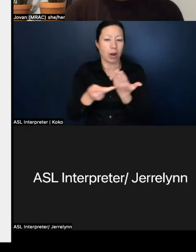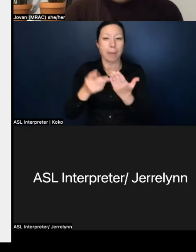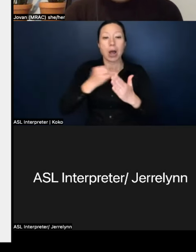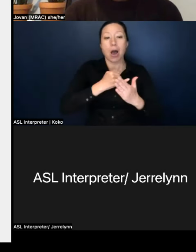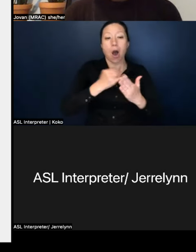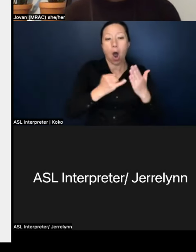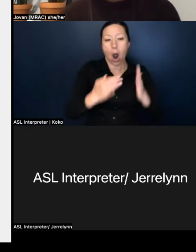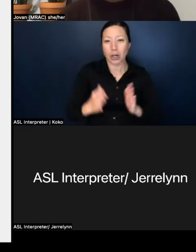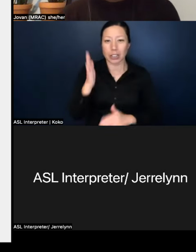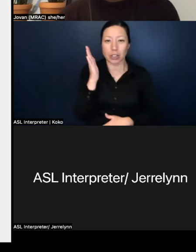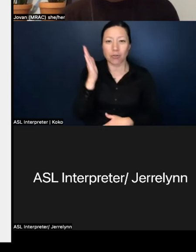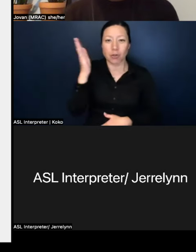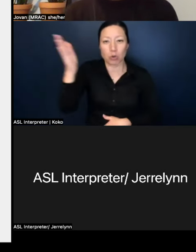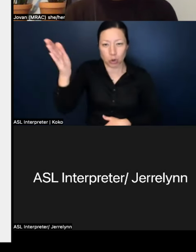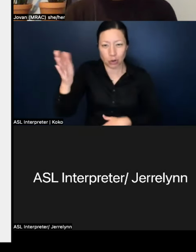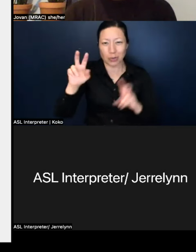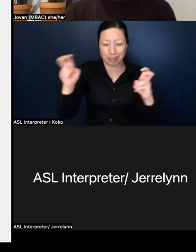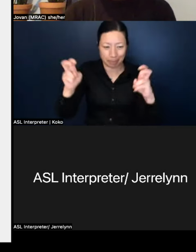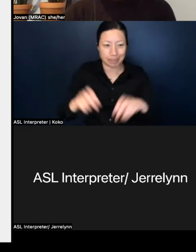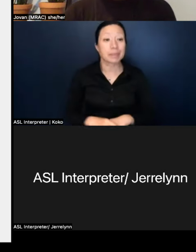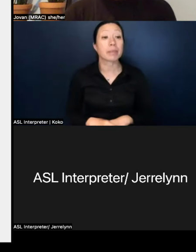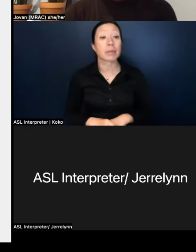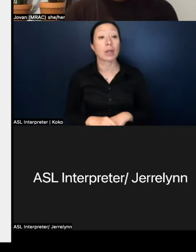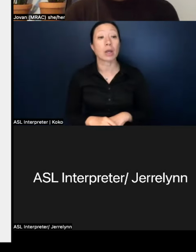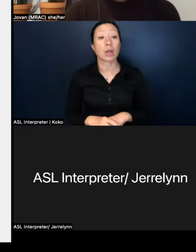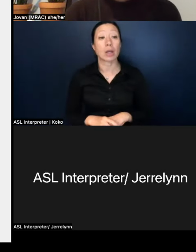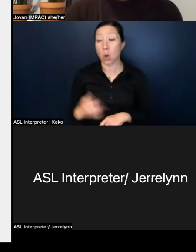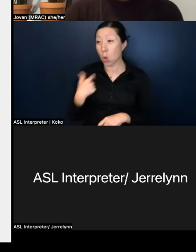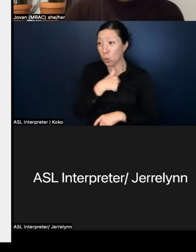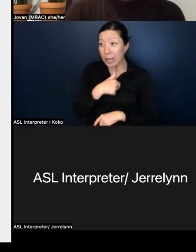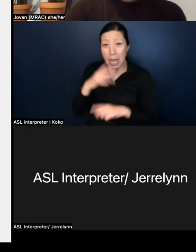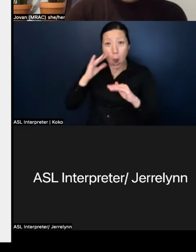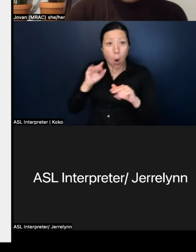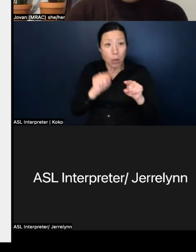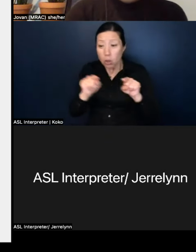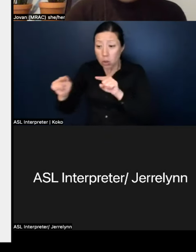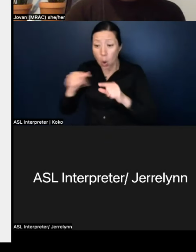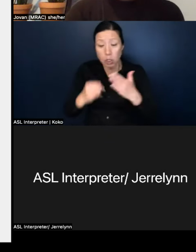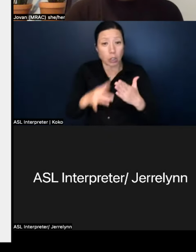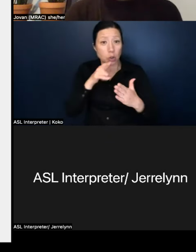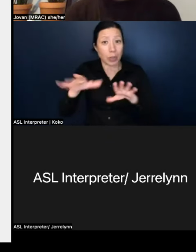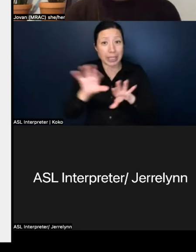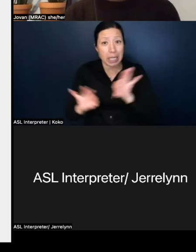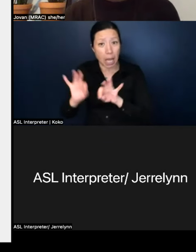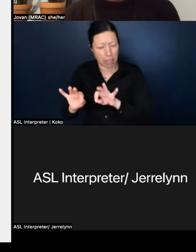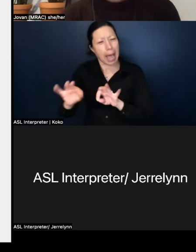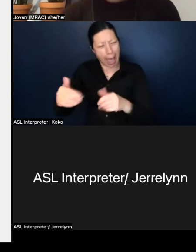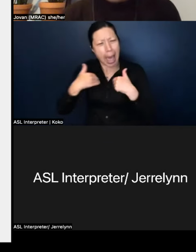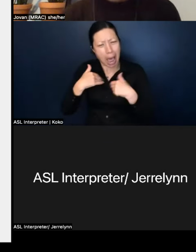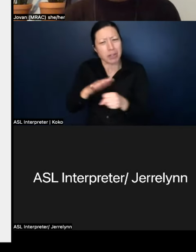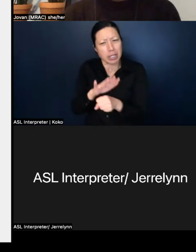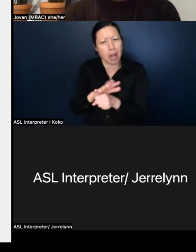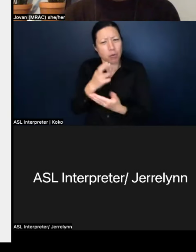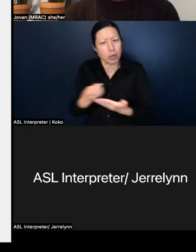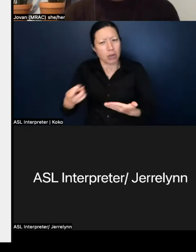We hope that selected artists have the resources that they need, to take risks and creatively challenge themselves